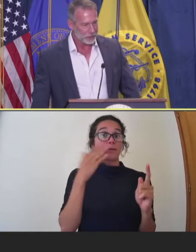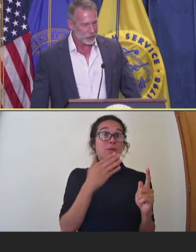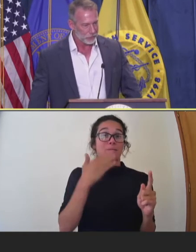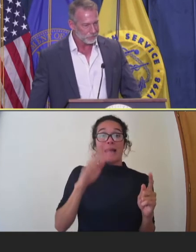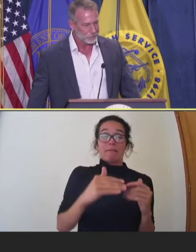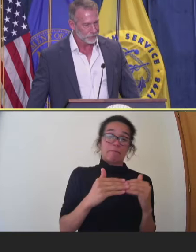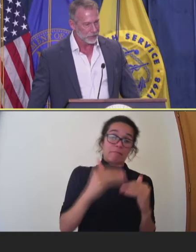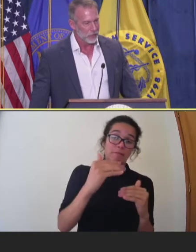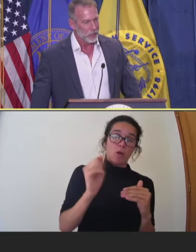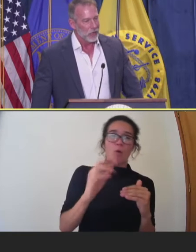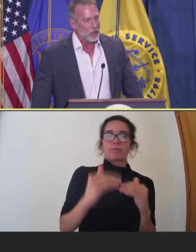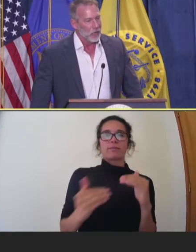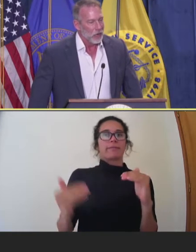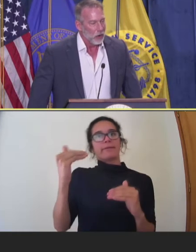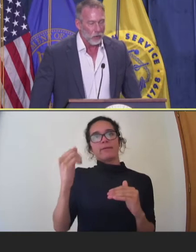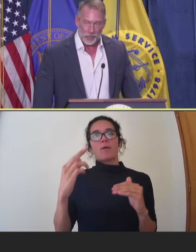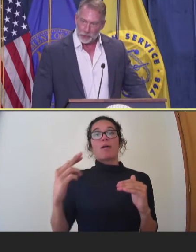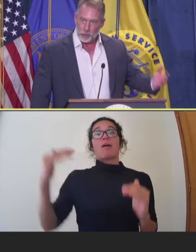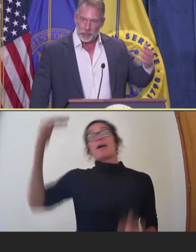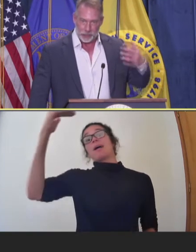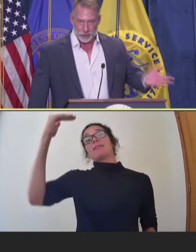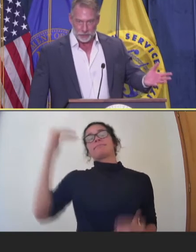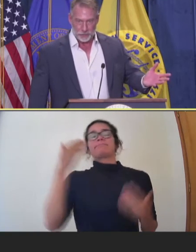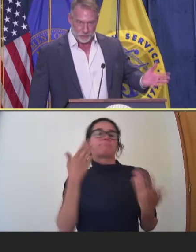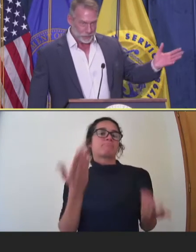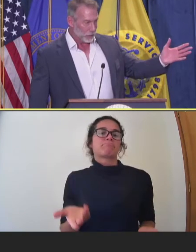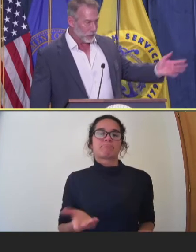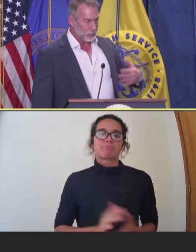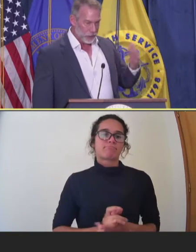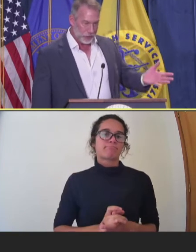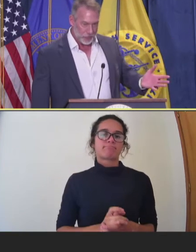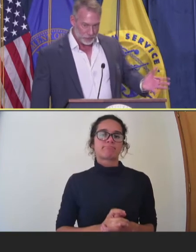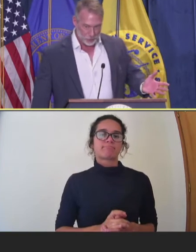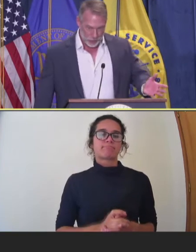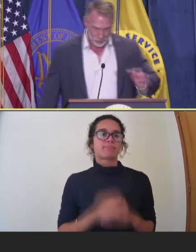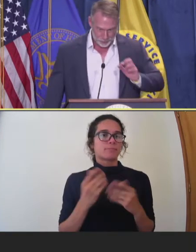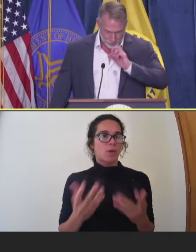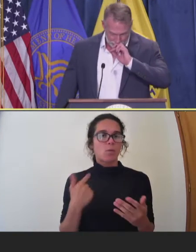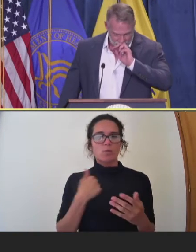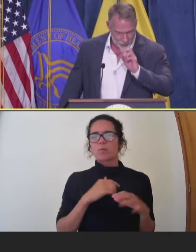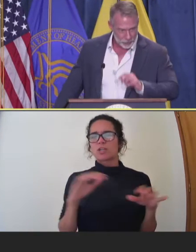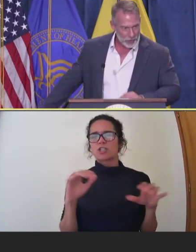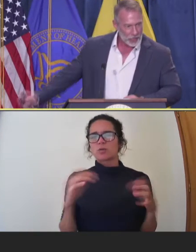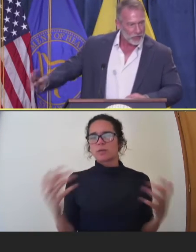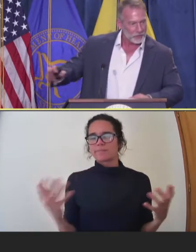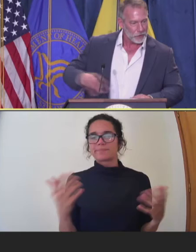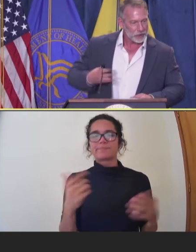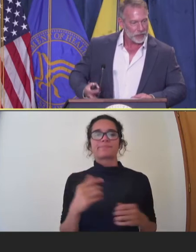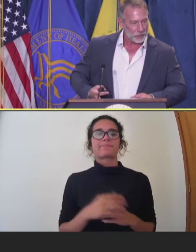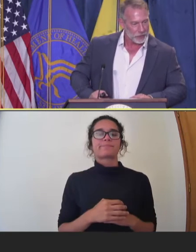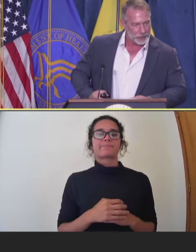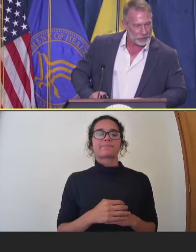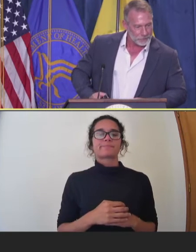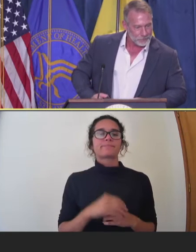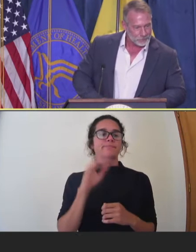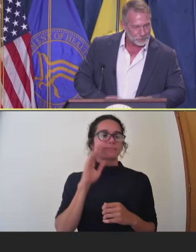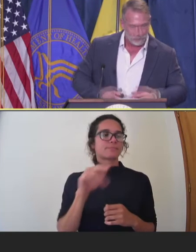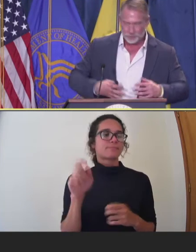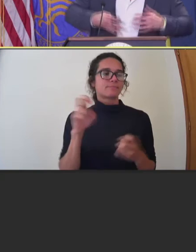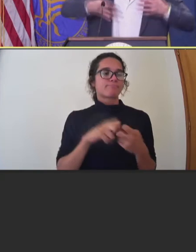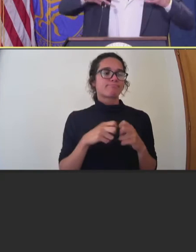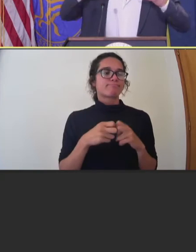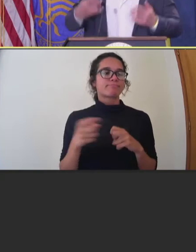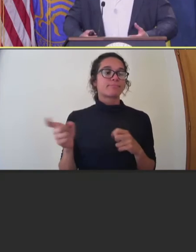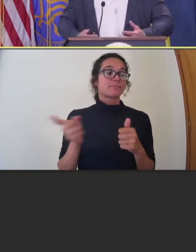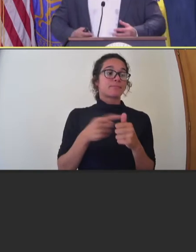So, what did we do? We knew that was a problem. So, the first thing we did was we reached out